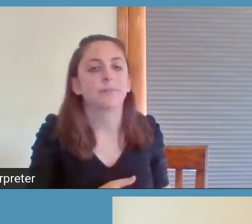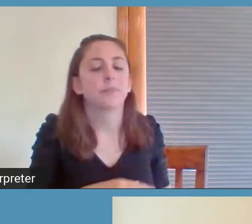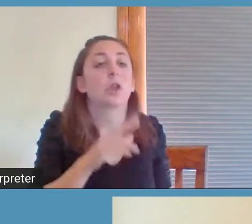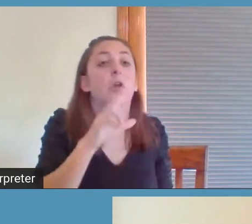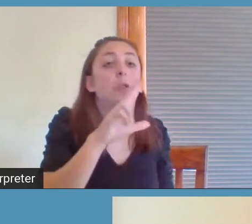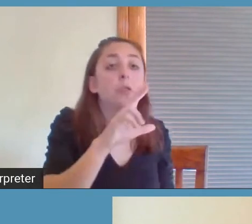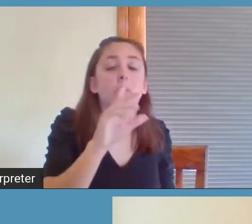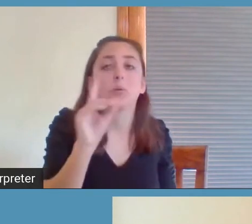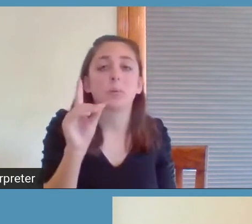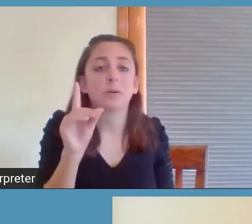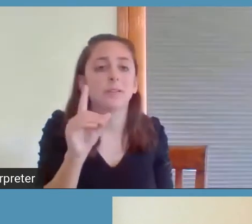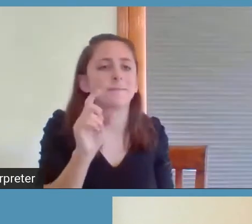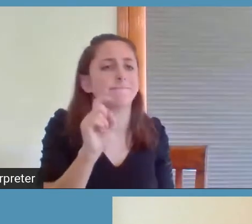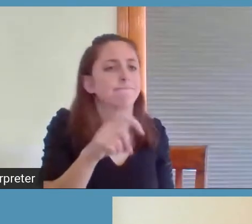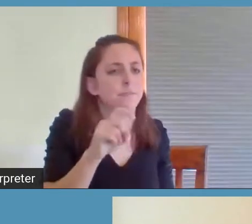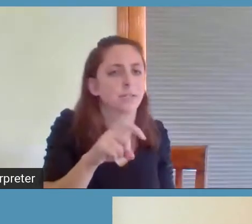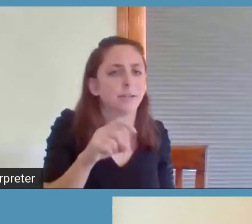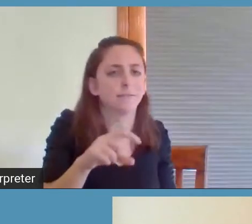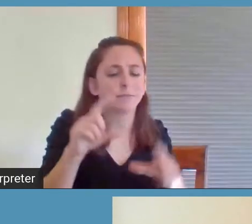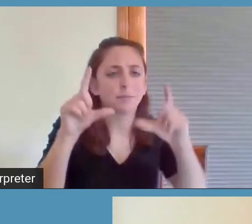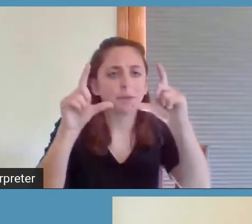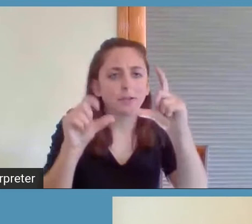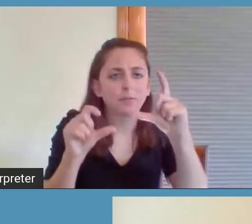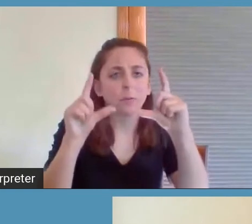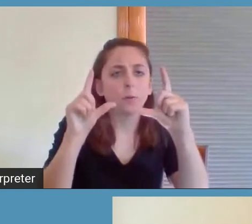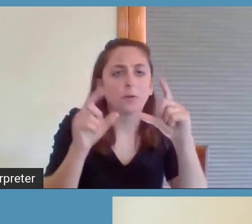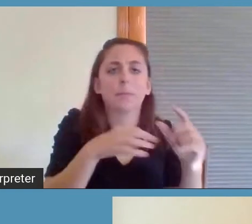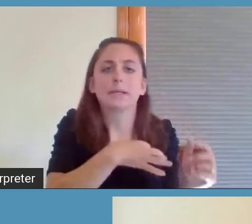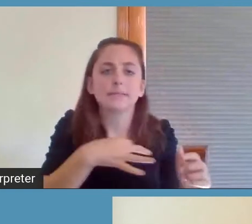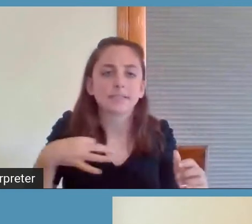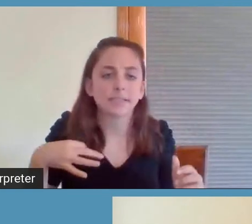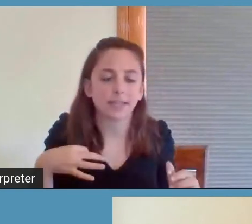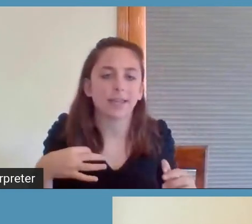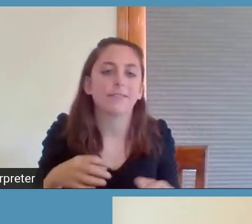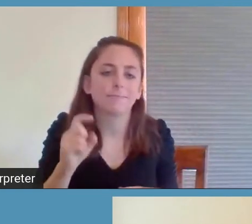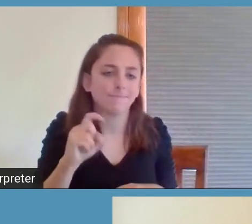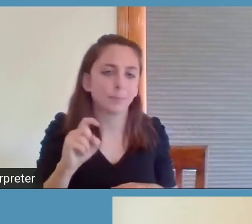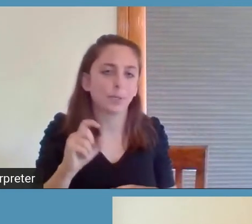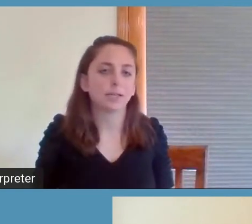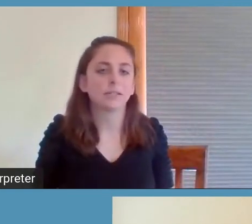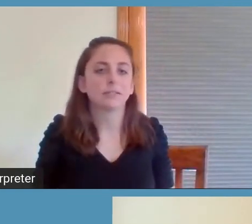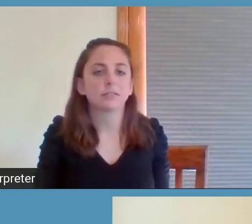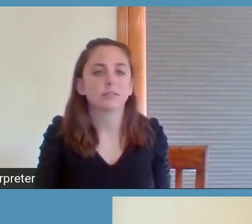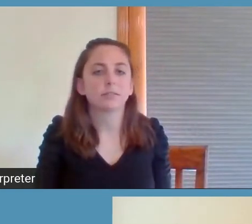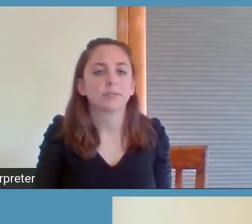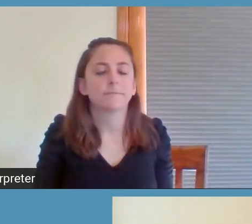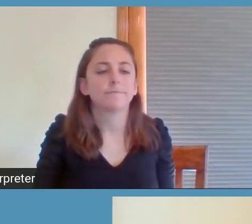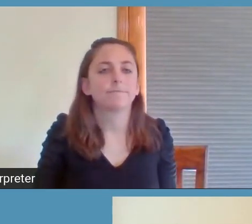to be photographed by the in-house staff um you know there had to be arrangements to to do you